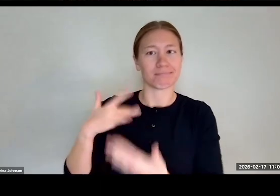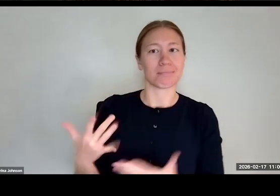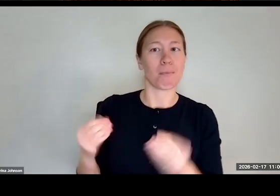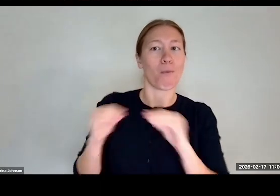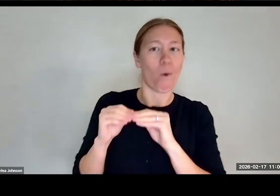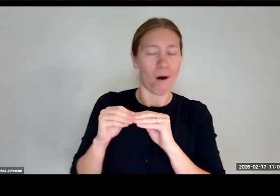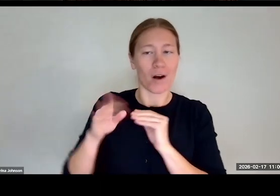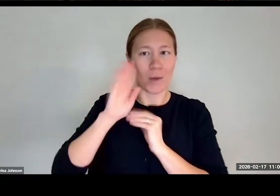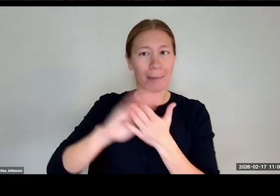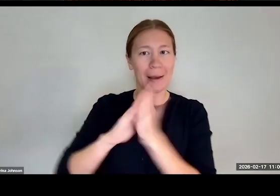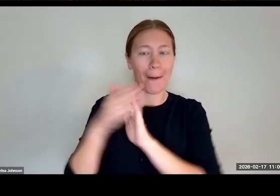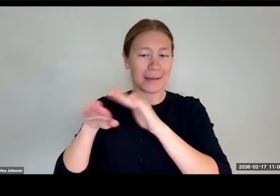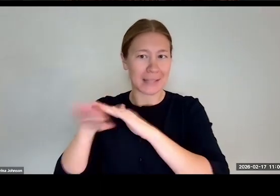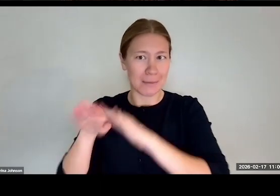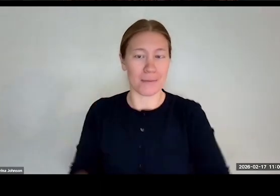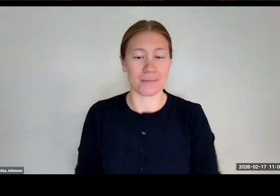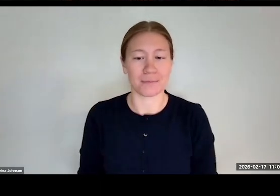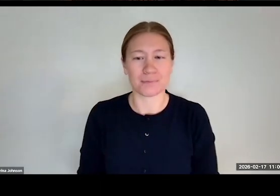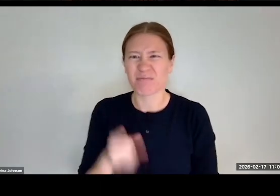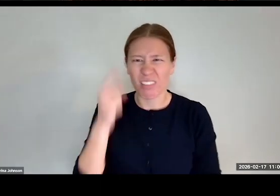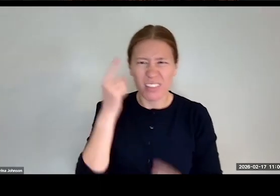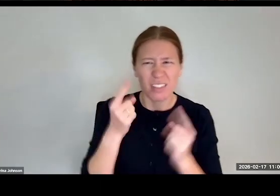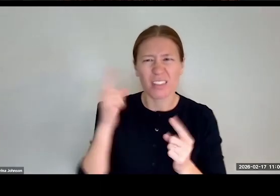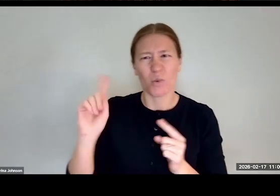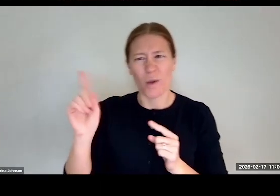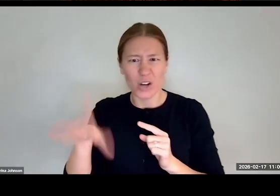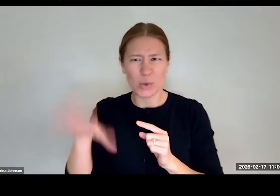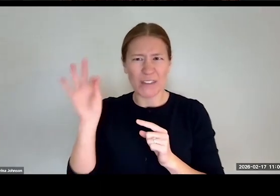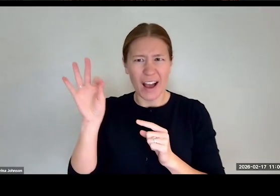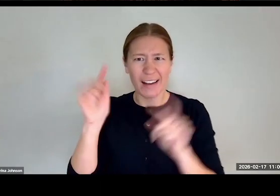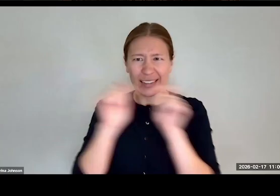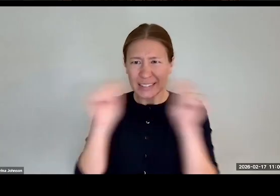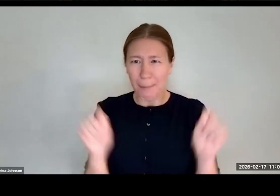If you're wondering about where to access templates at the university right now, the U